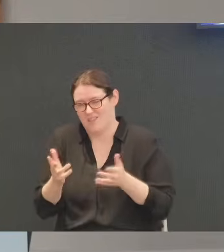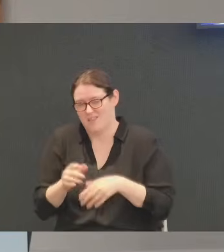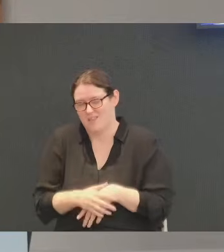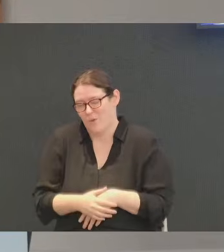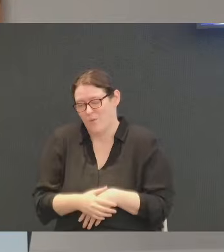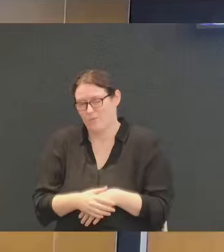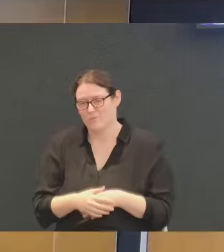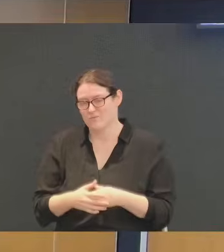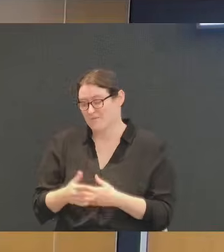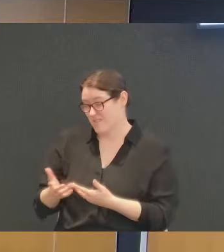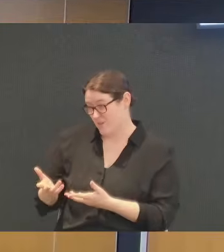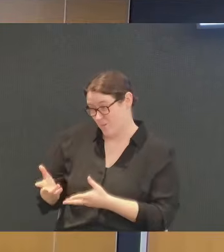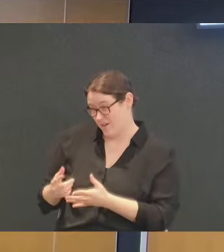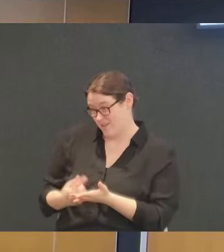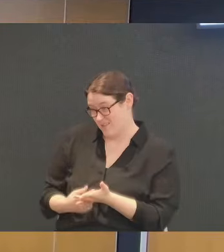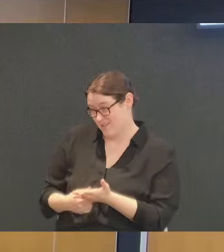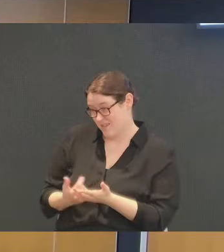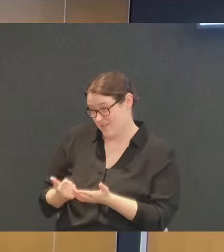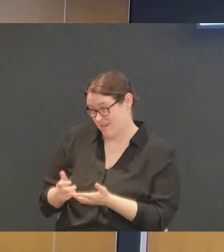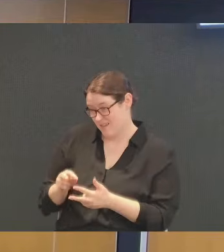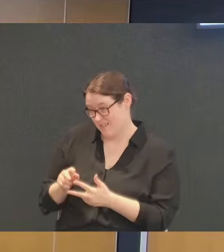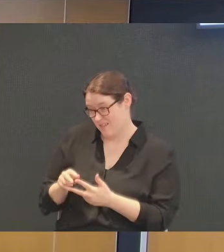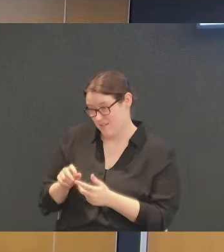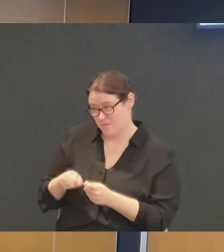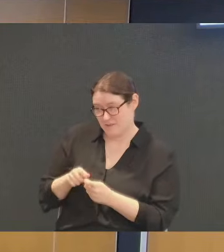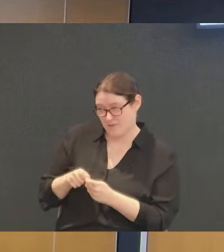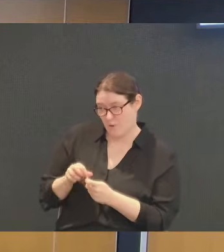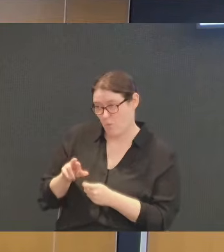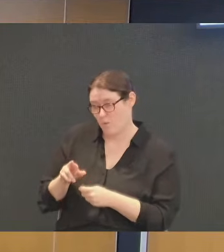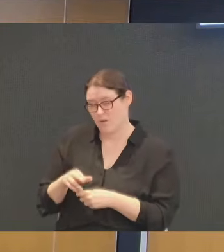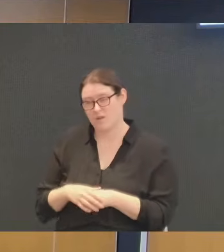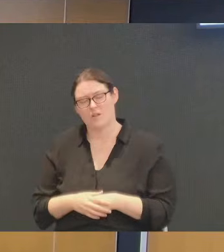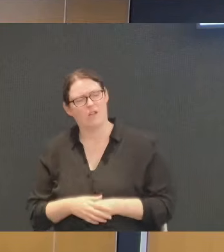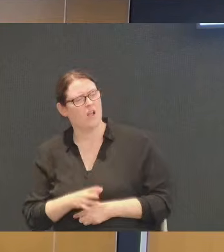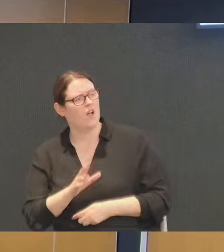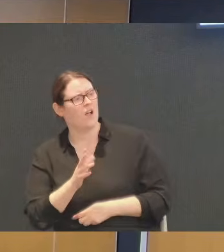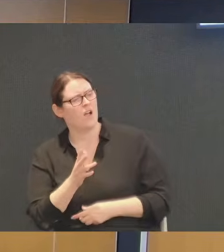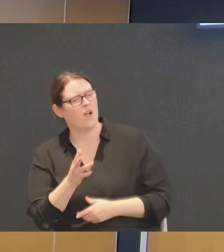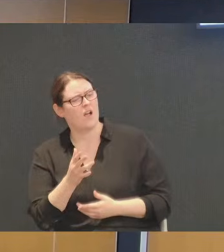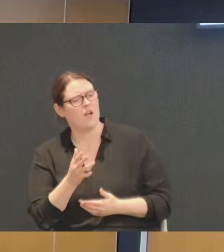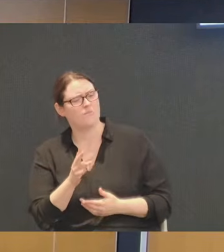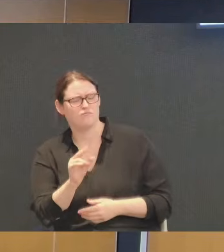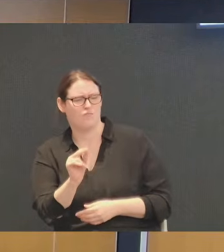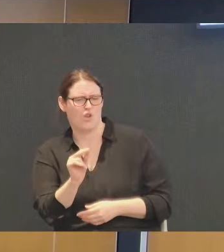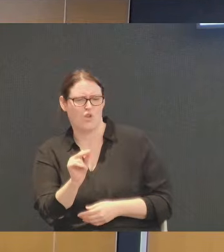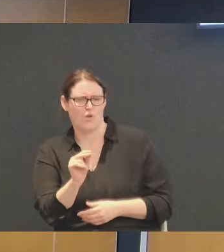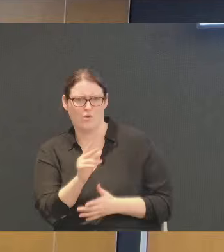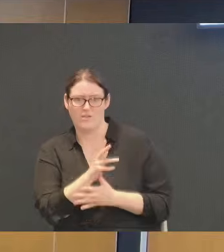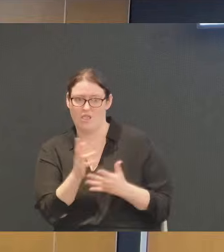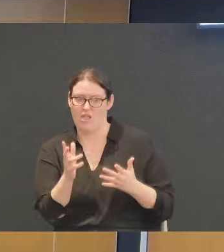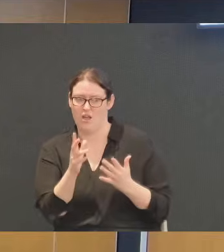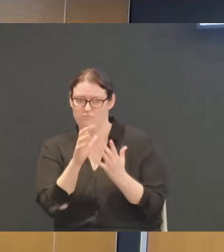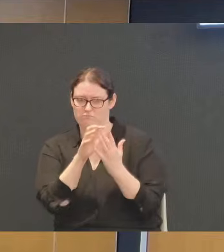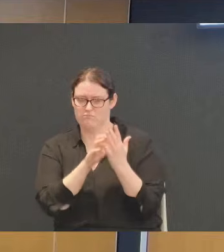do you have any discussion on either specific one? Uh, Millage, no. There's a lot on here and I know